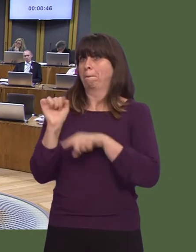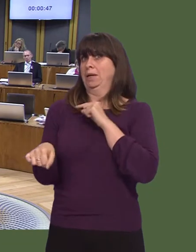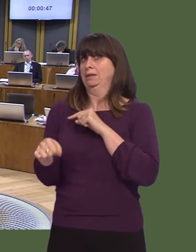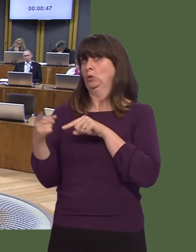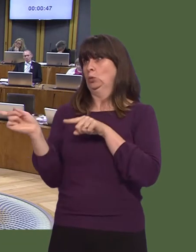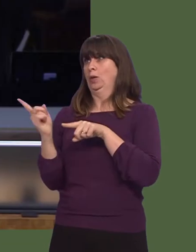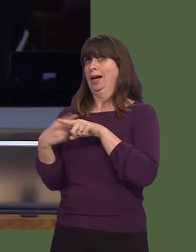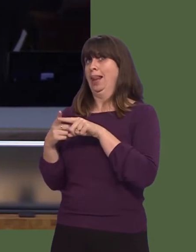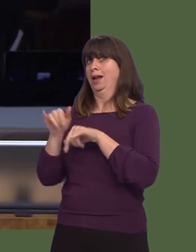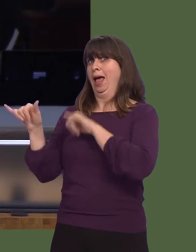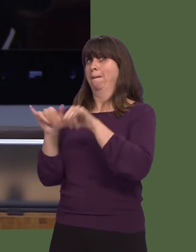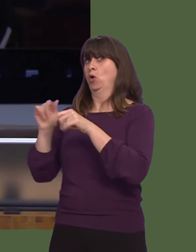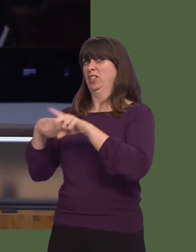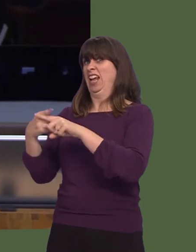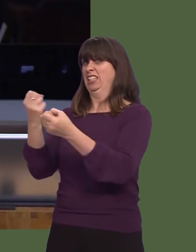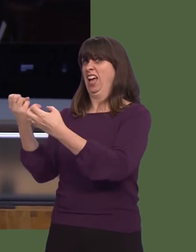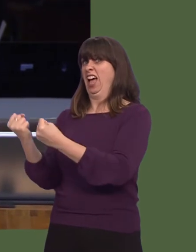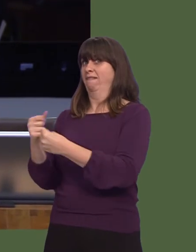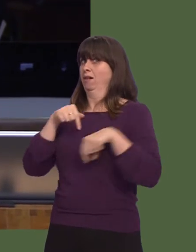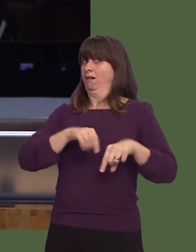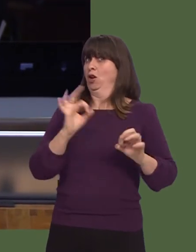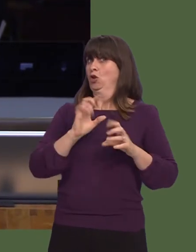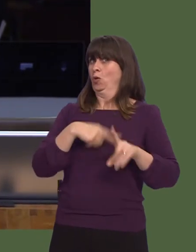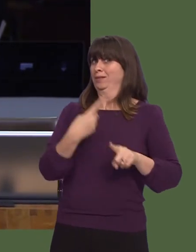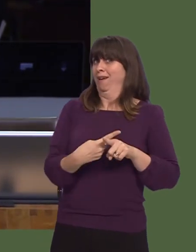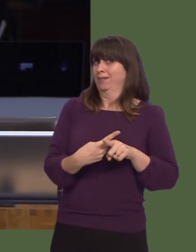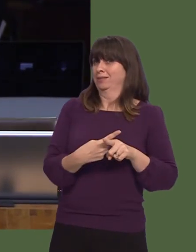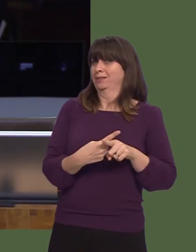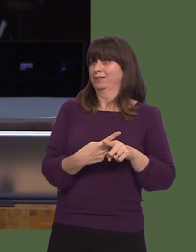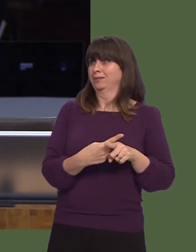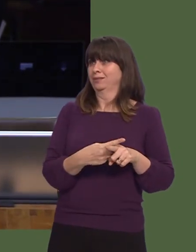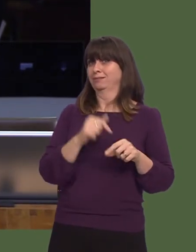of the border in England that will still have air passenger duty applying to them. So, can